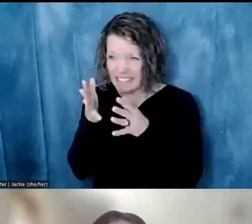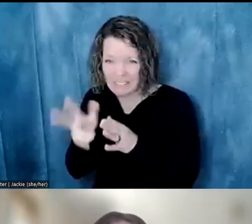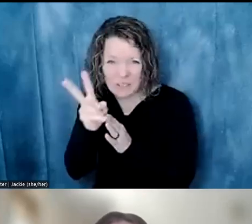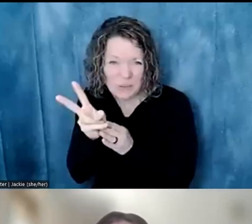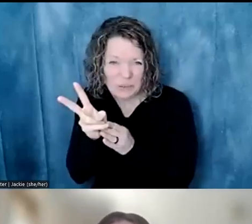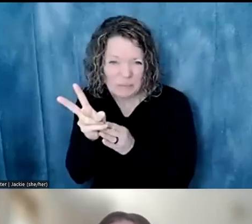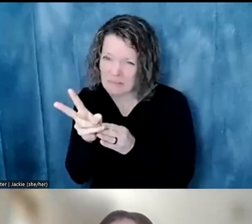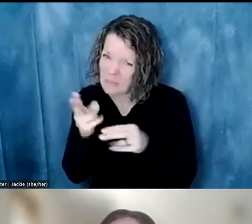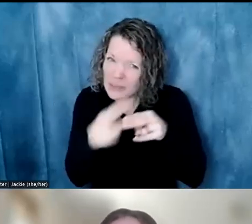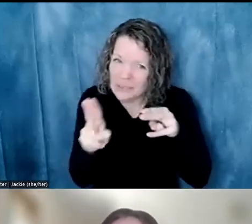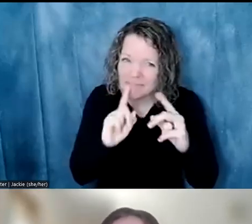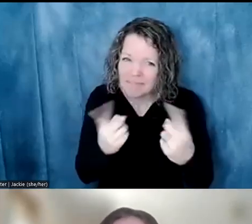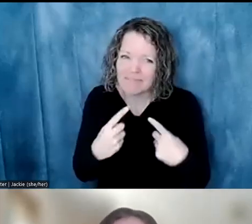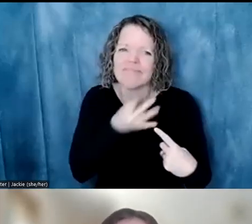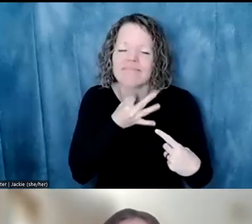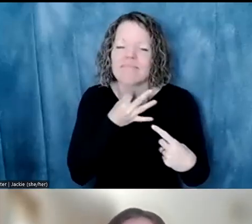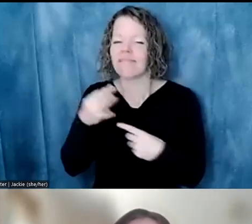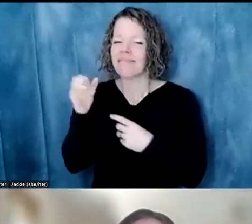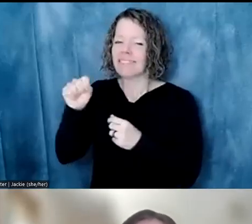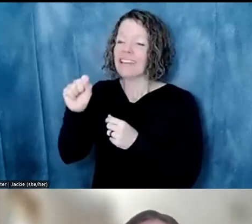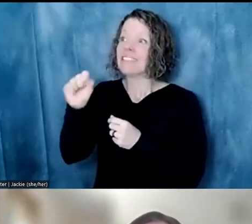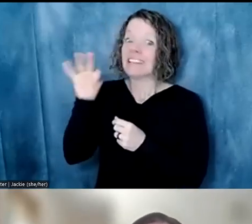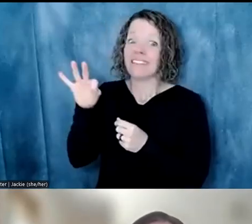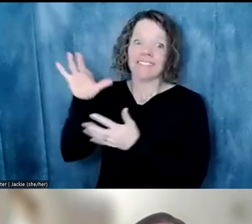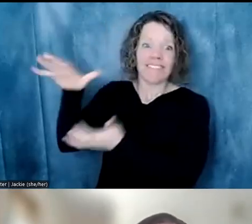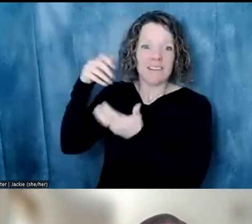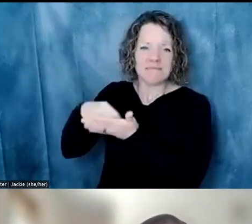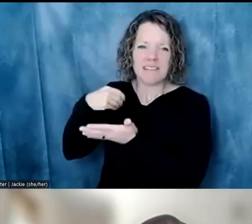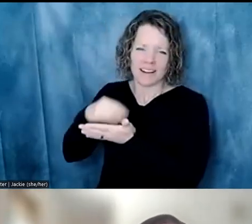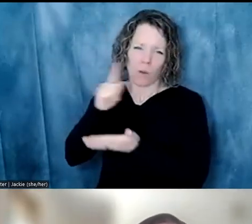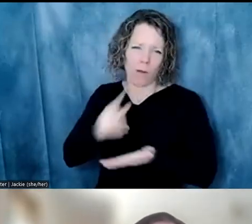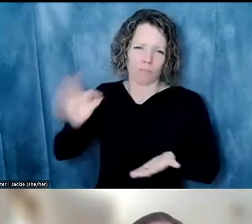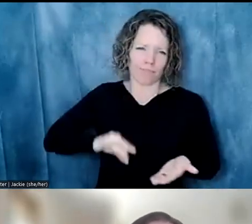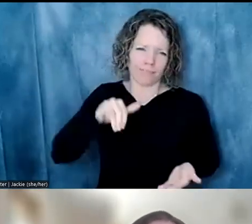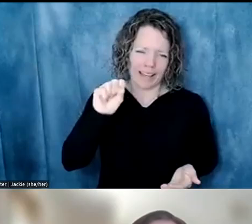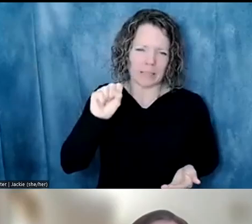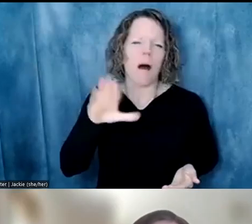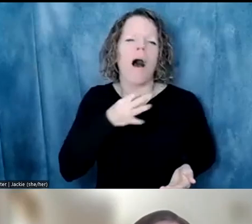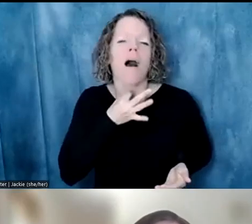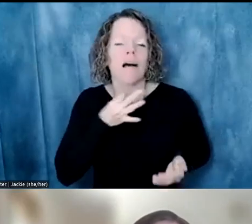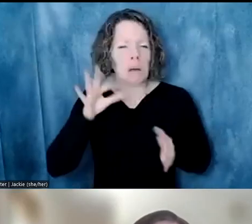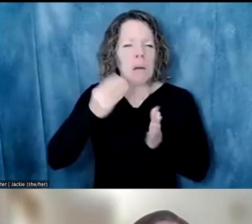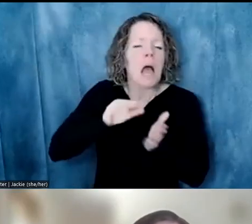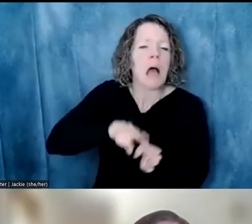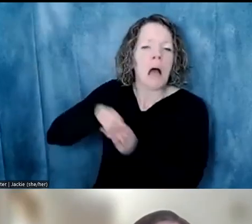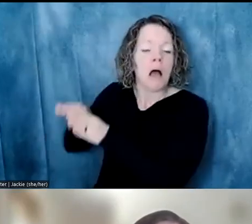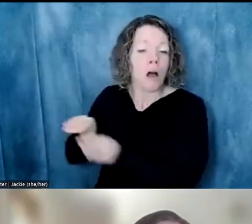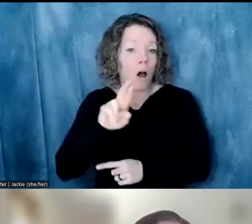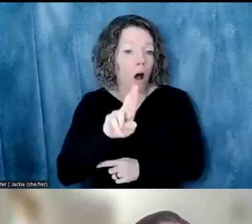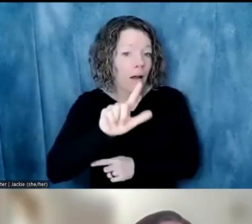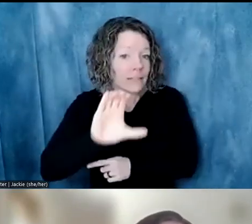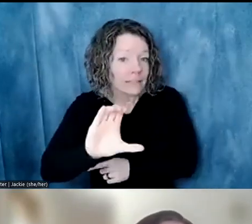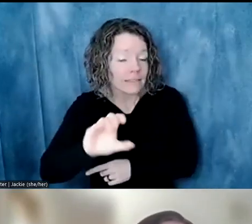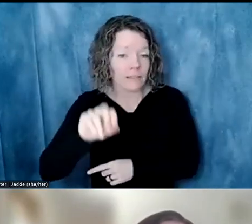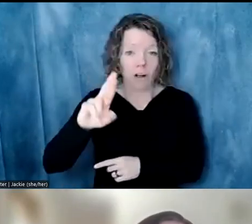aside from more money, do you feel is most needed in our RLCs and RCCs?